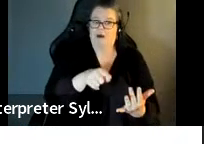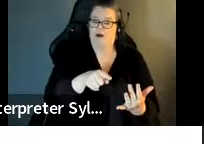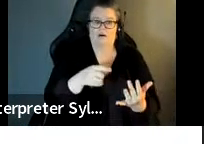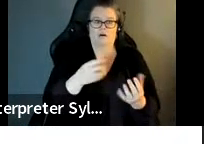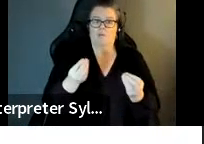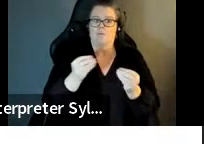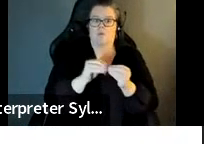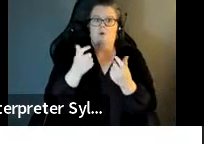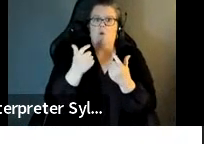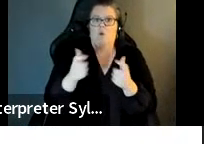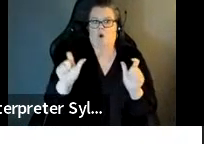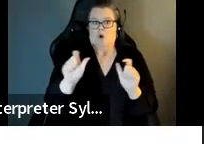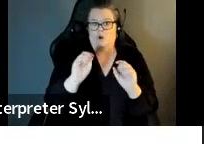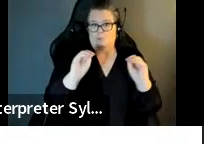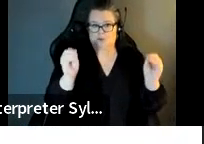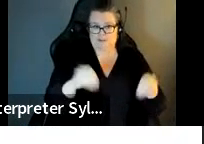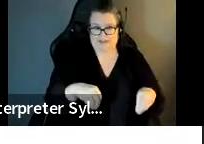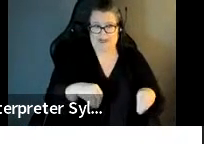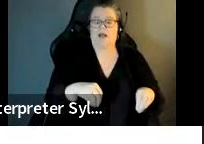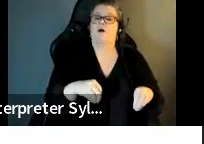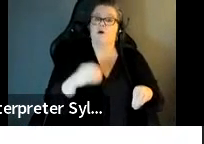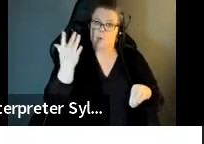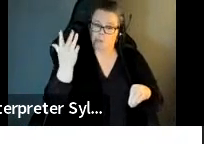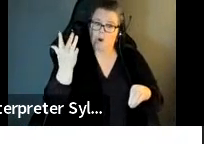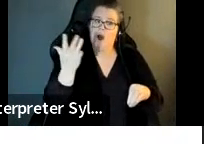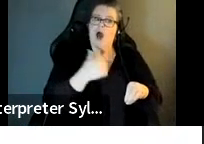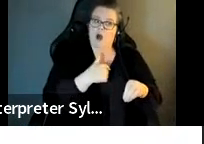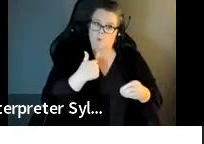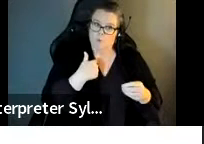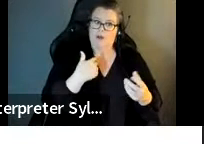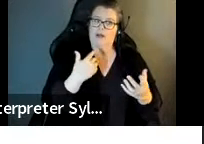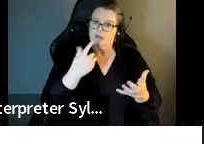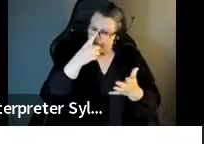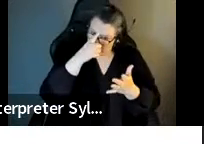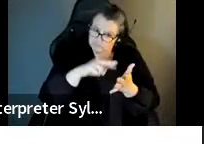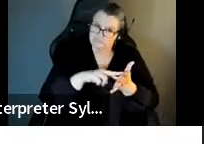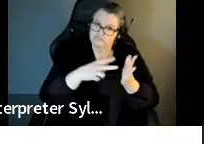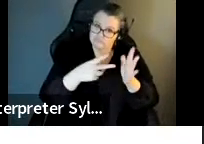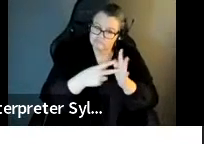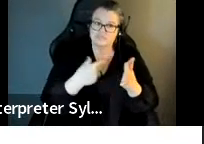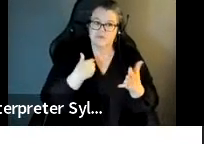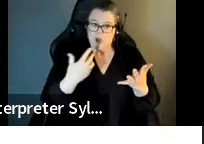It was intentional because we wanted to get a better understanding of the abilities and